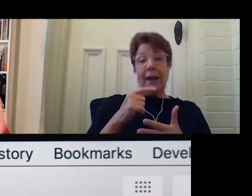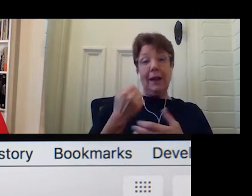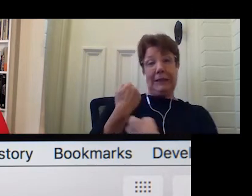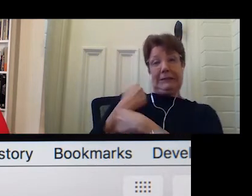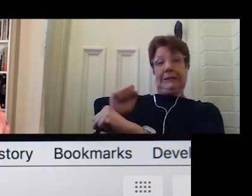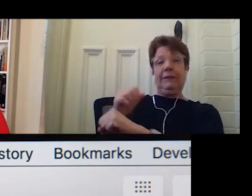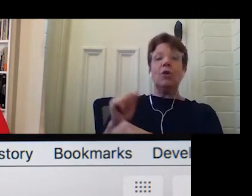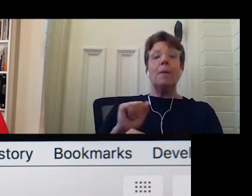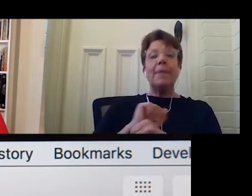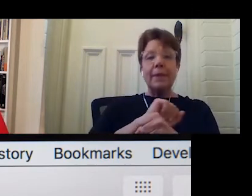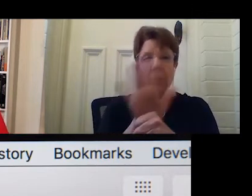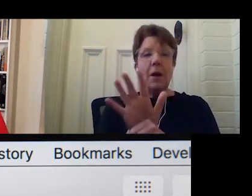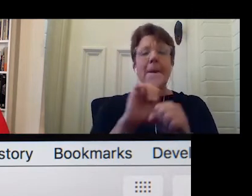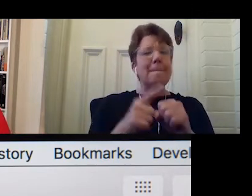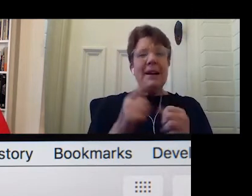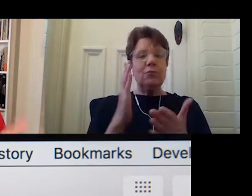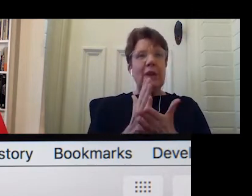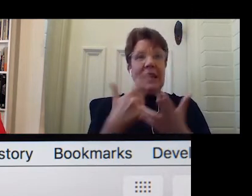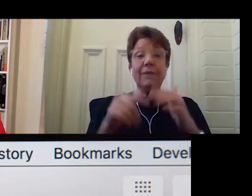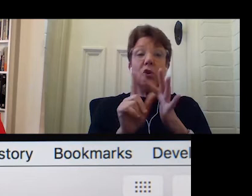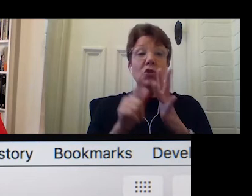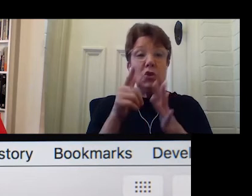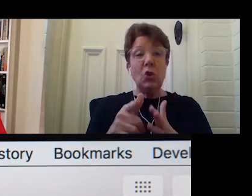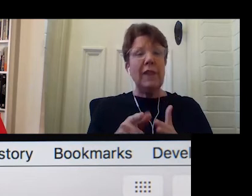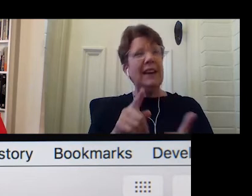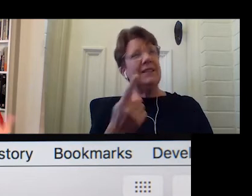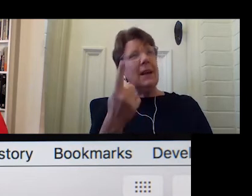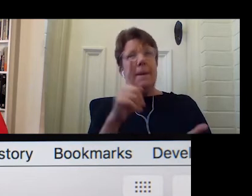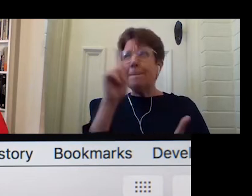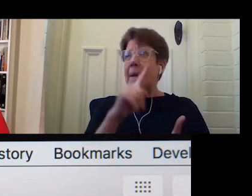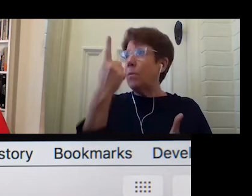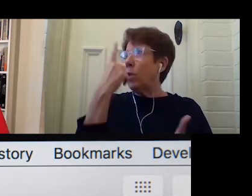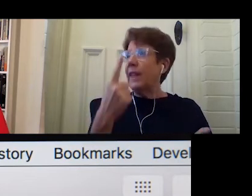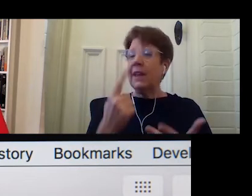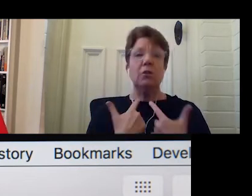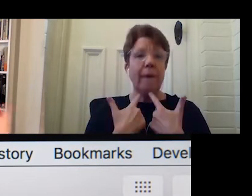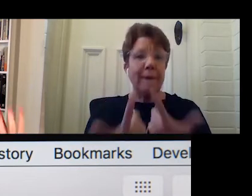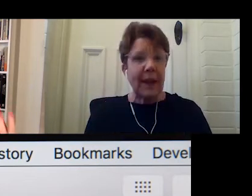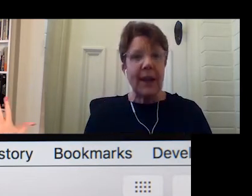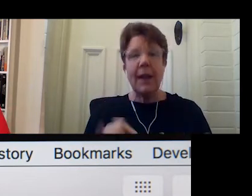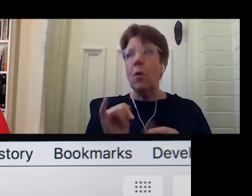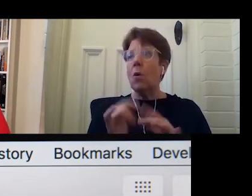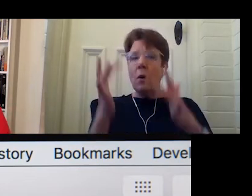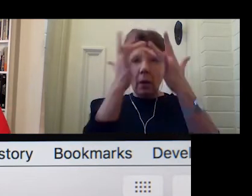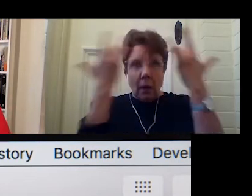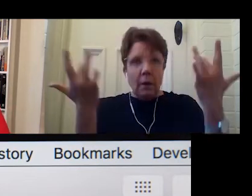can come across dodgy or ignorant and, unfortunately, you don't get to